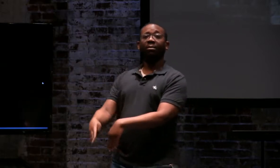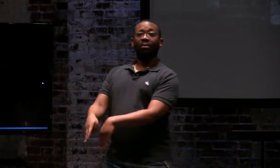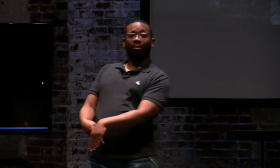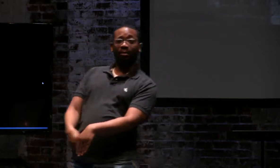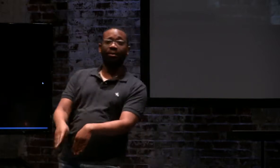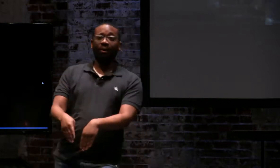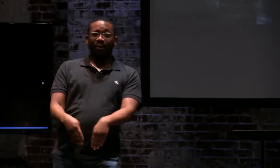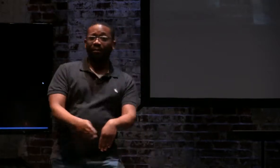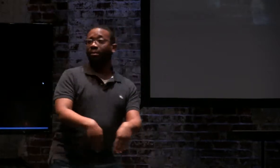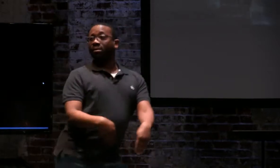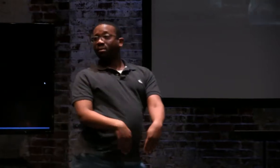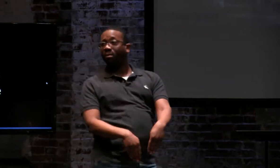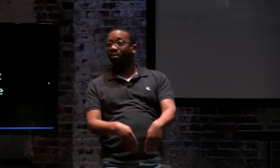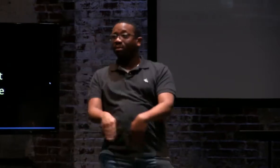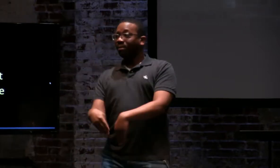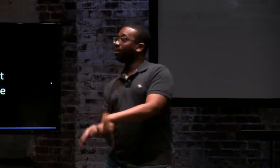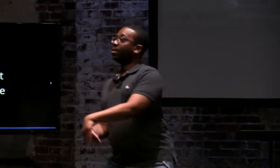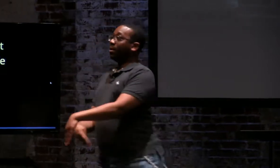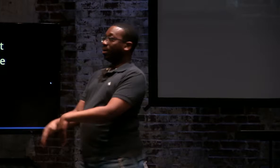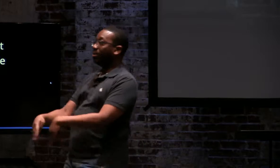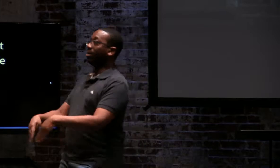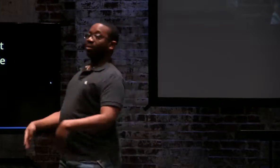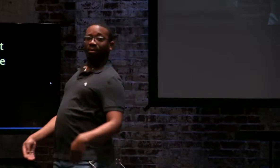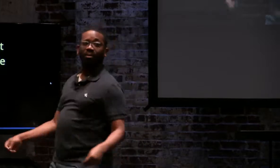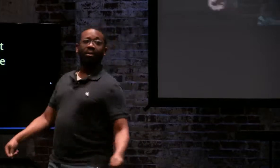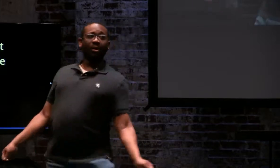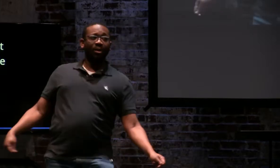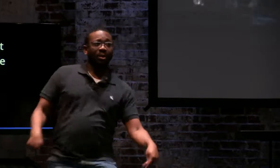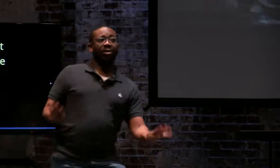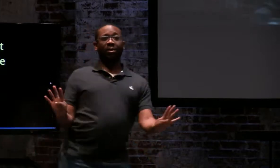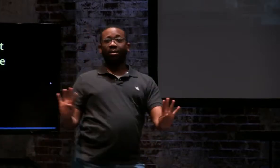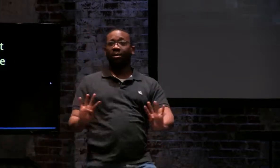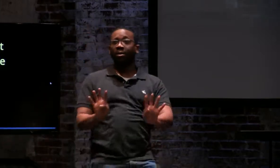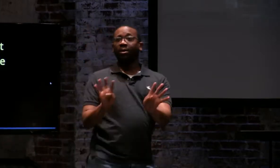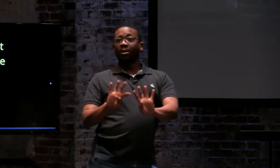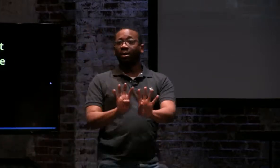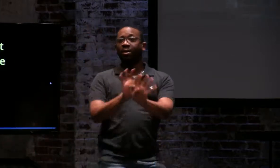Perhaps you can bend your tradition a little to the left